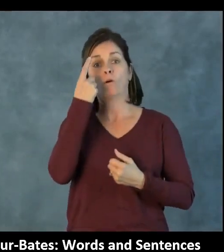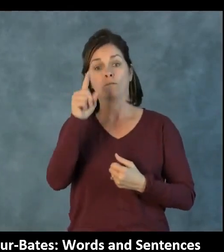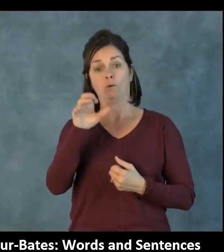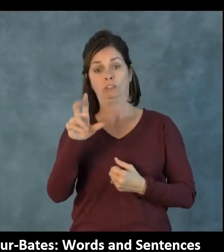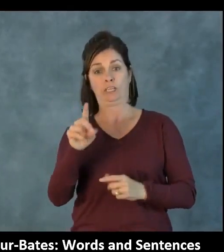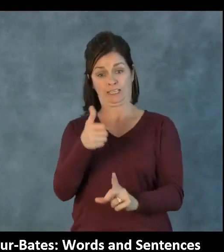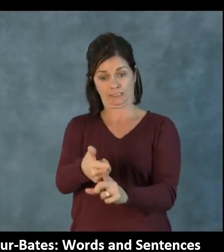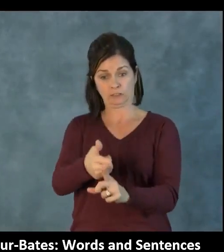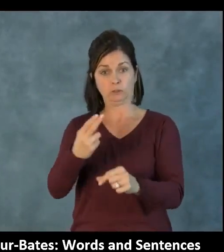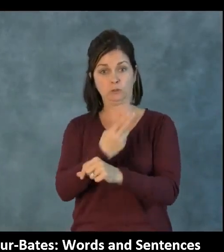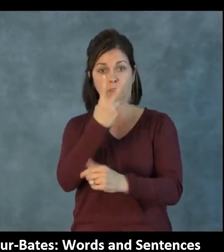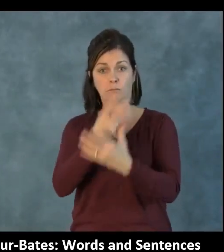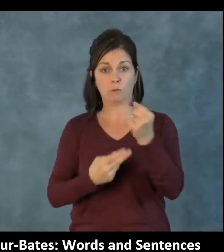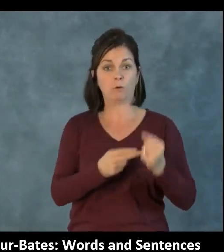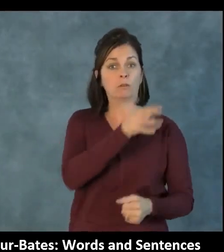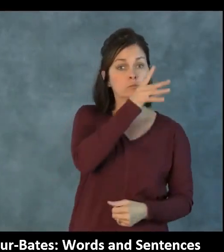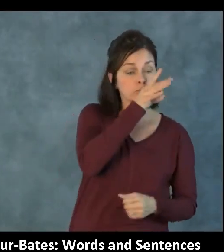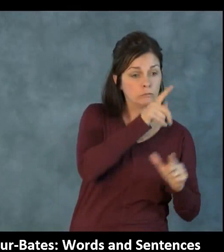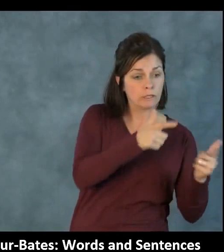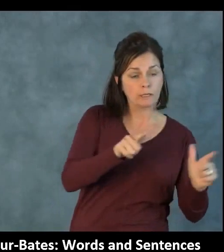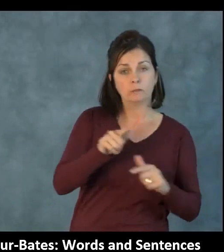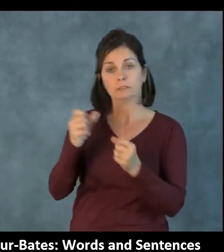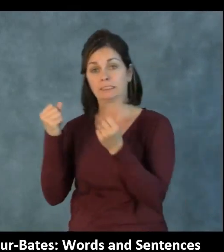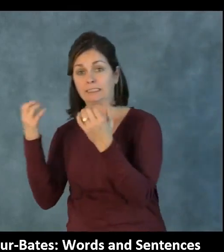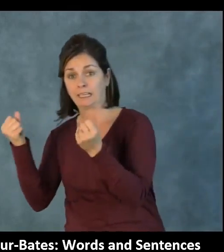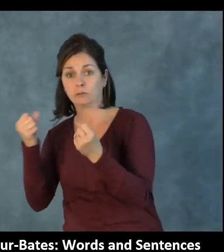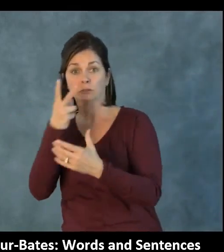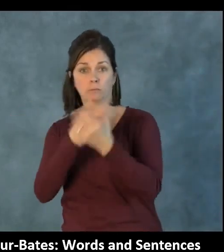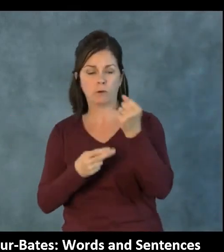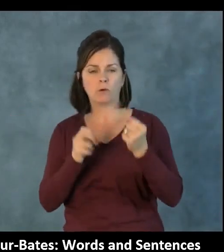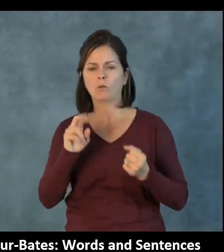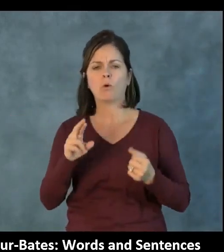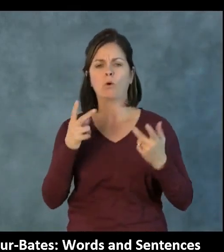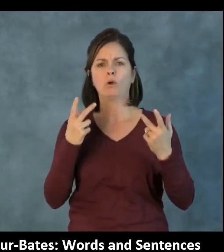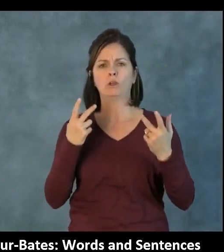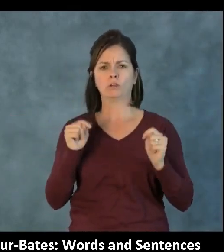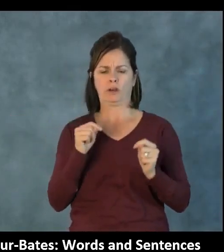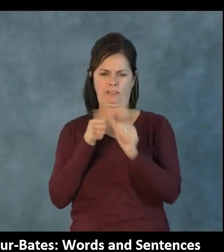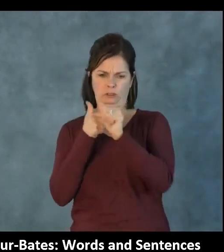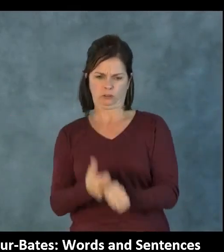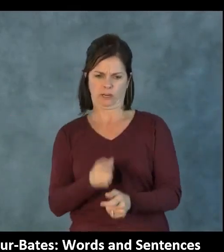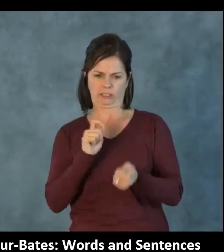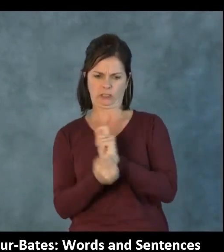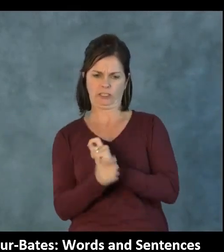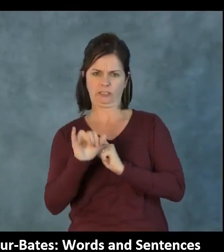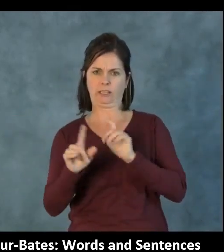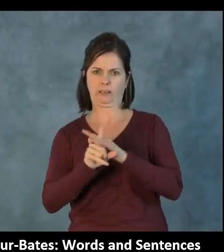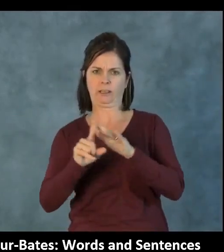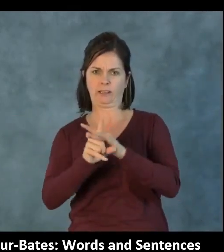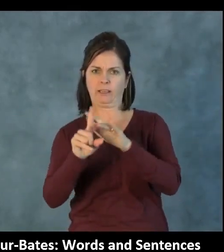and sign language, or you're trying to track changes over time in the use of spoken and sign language,